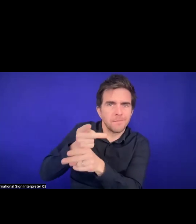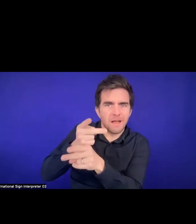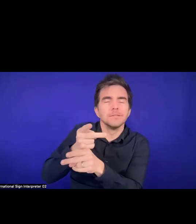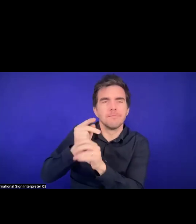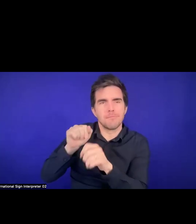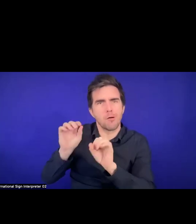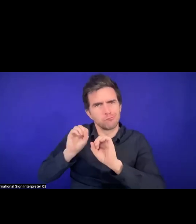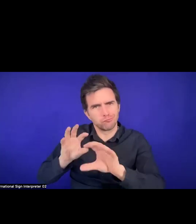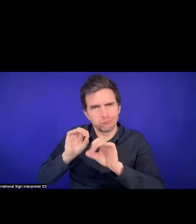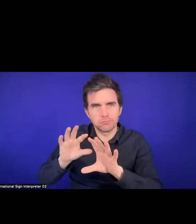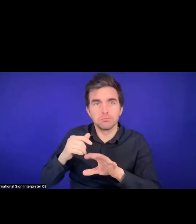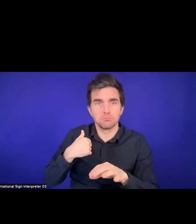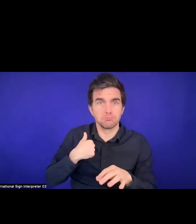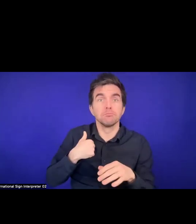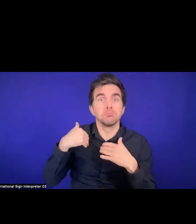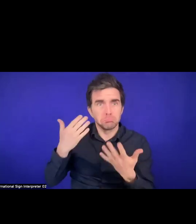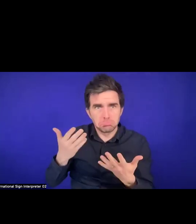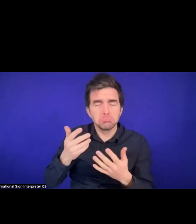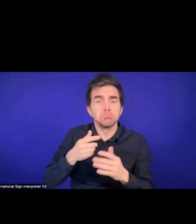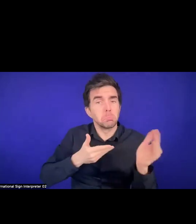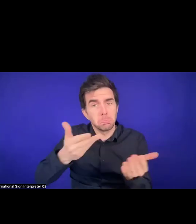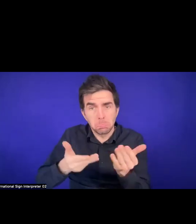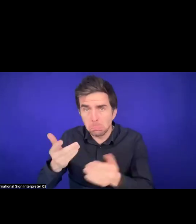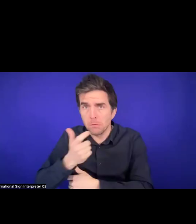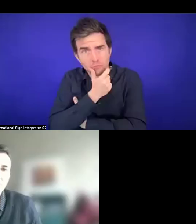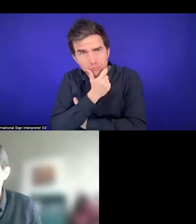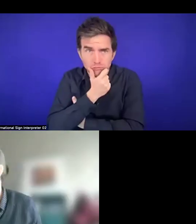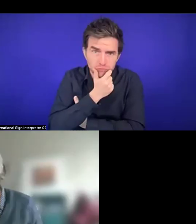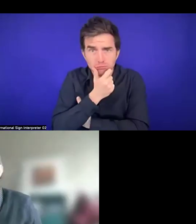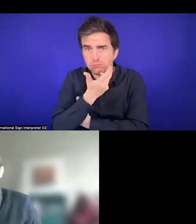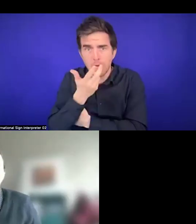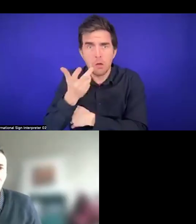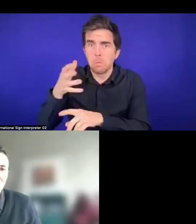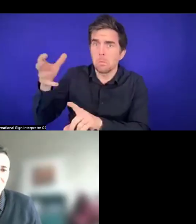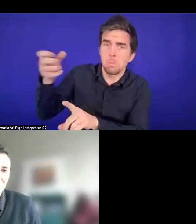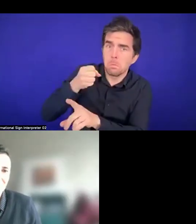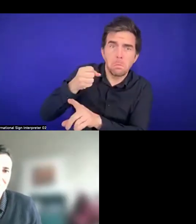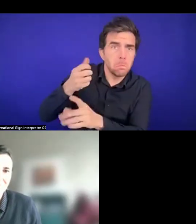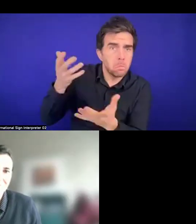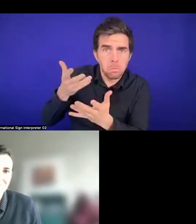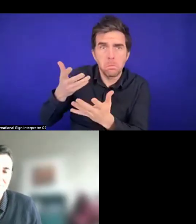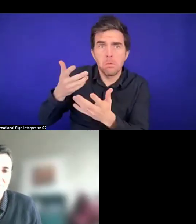begin with my colleague in Switzerland, Carla. Over to you Carla to explain your